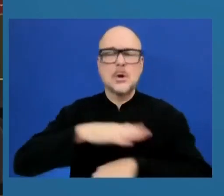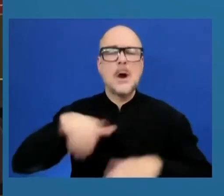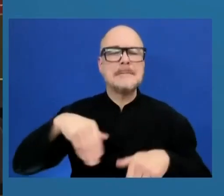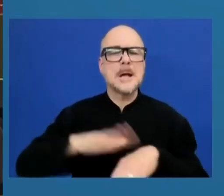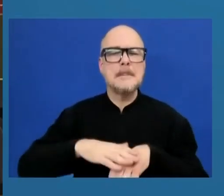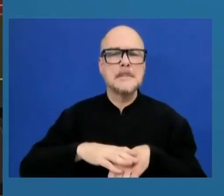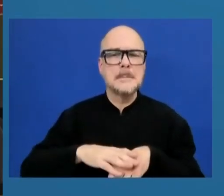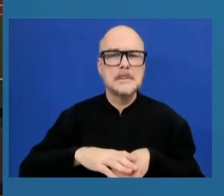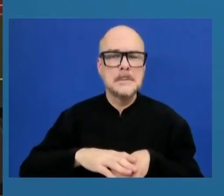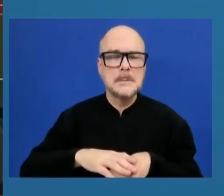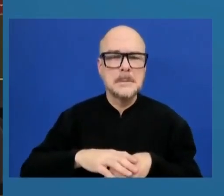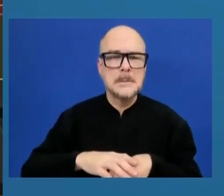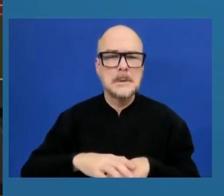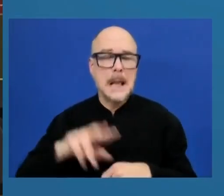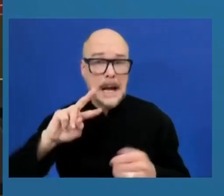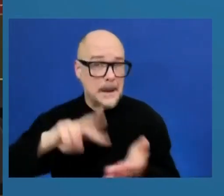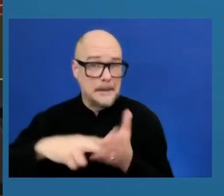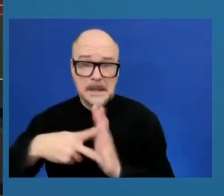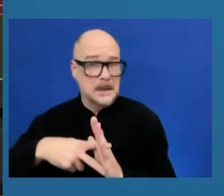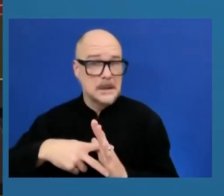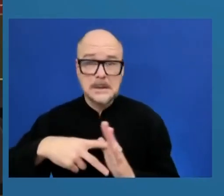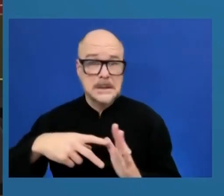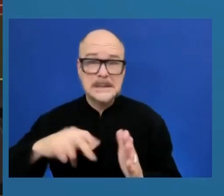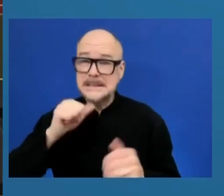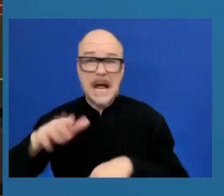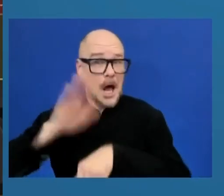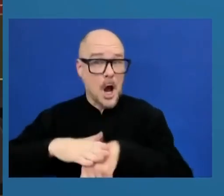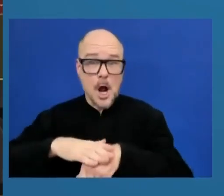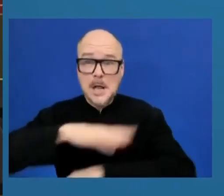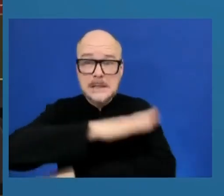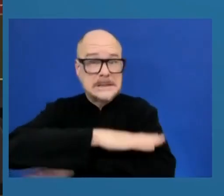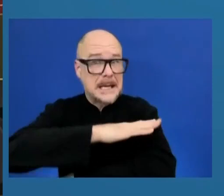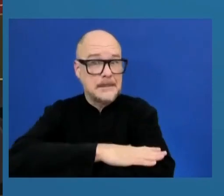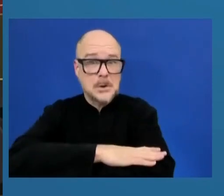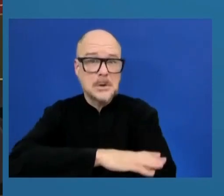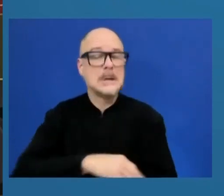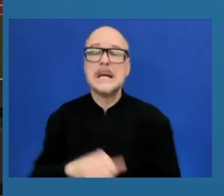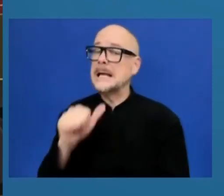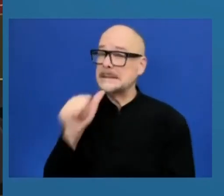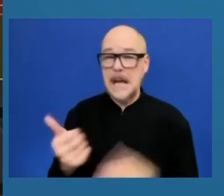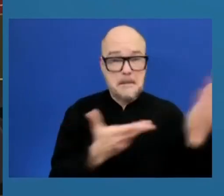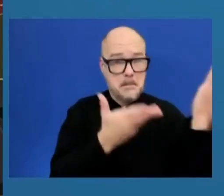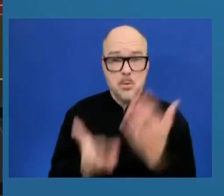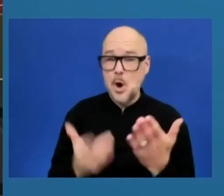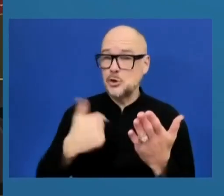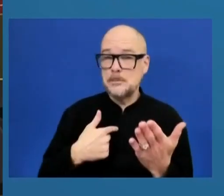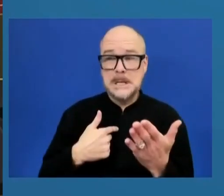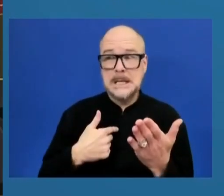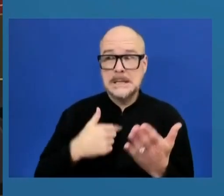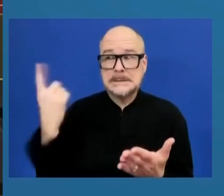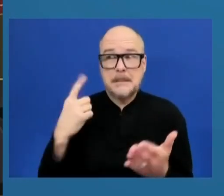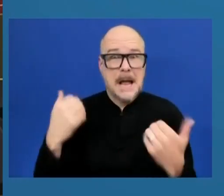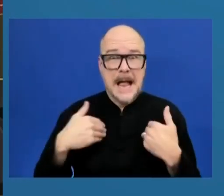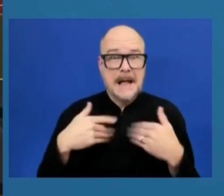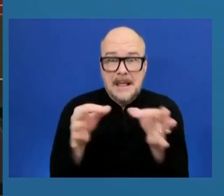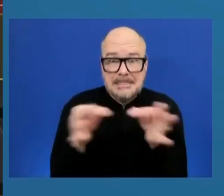leaders meetings that hasn't that's not on the table. We're not, we have, that has not been brought to my attention in a way that there's language or anything else to look at. So, so I,